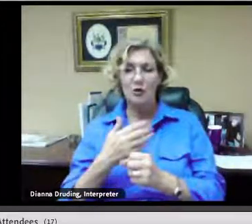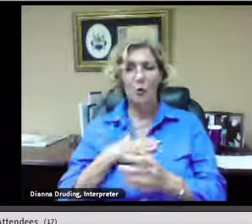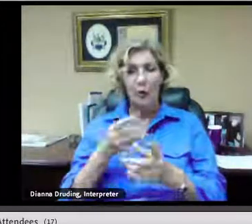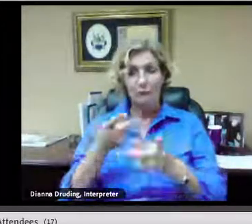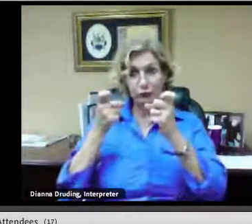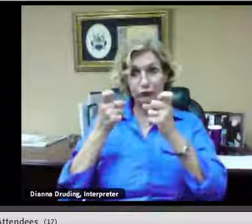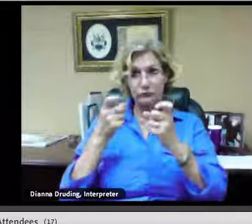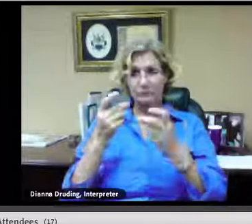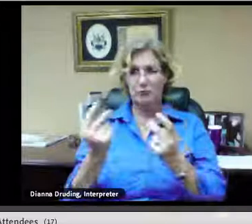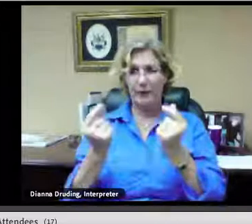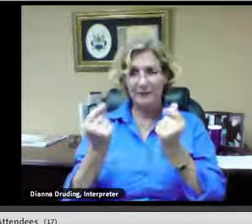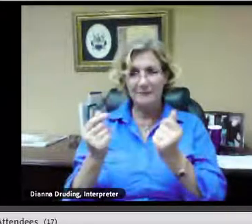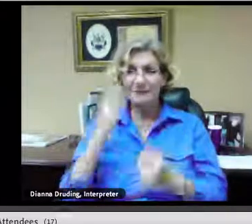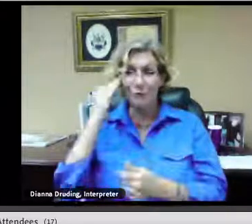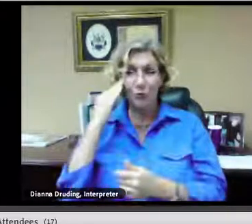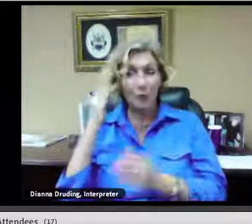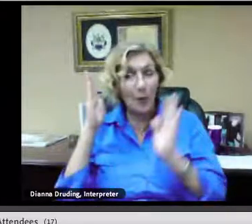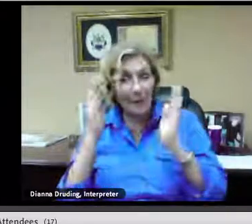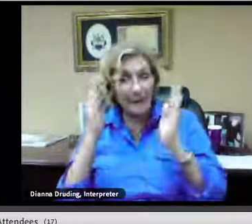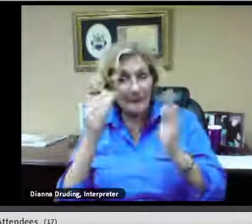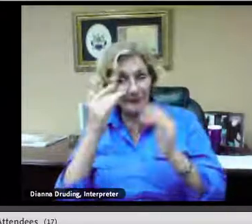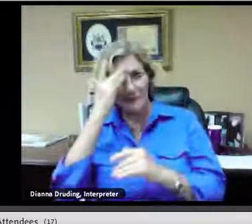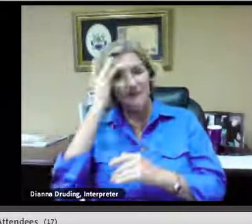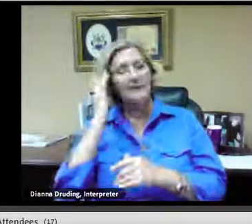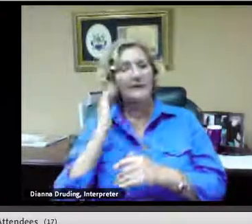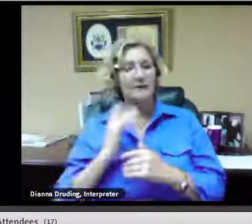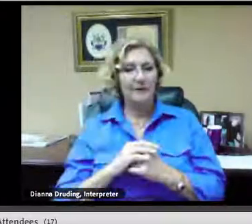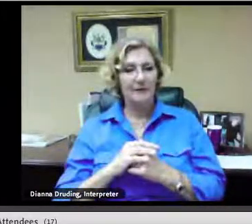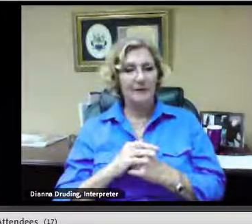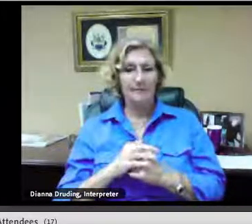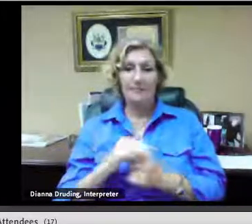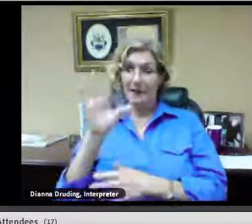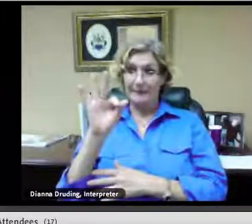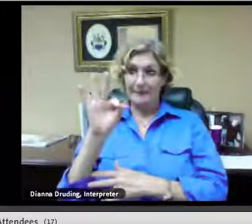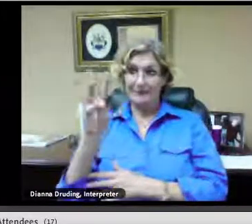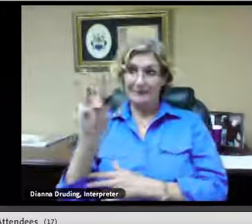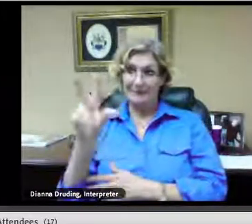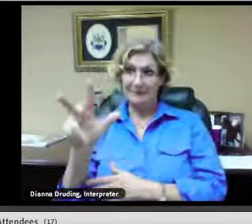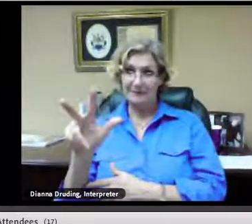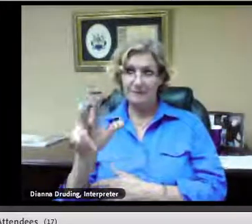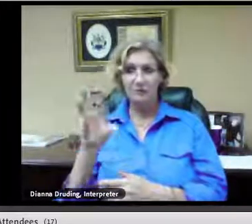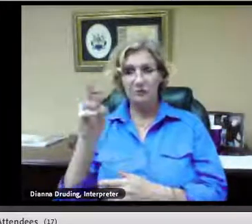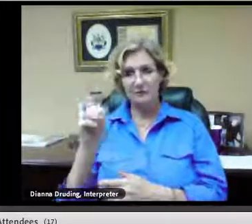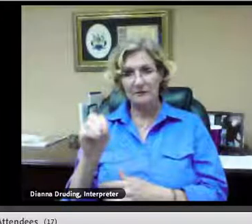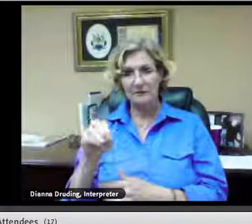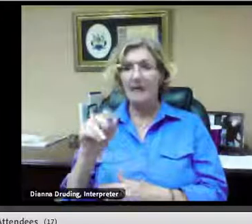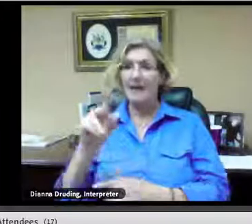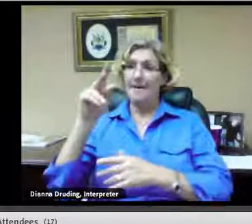So 1960s, we got President Kennedy. 1963, calling for reduction in the number of persons